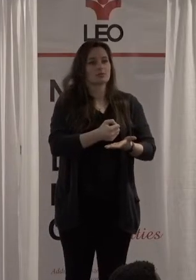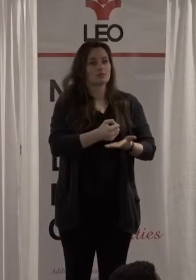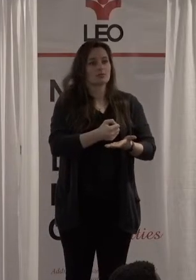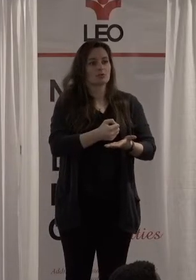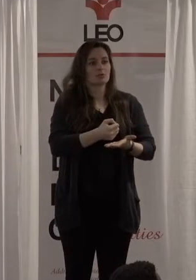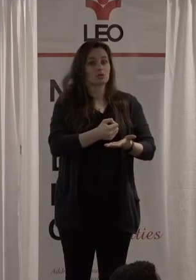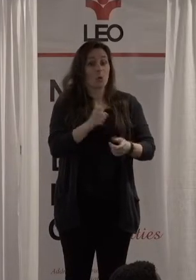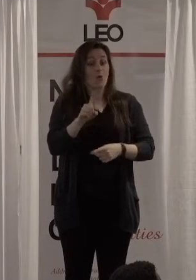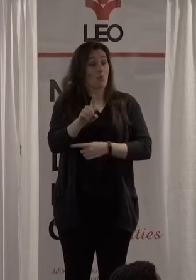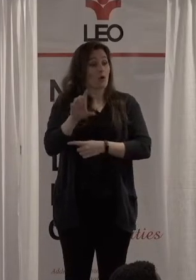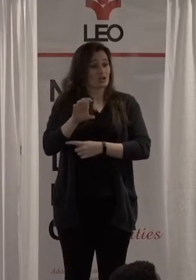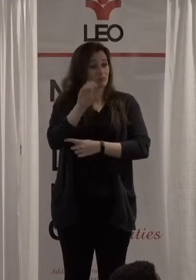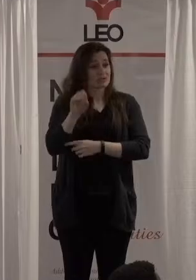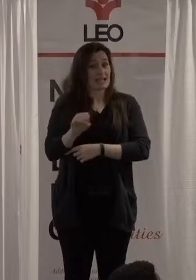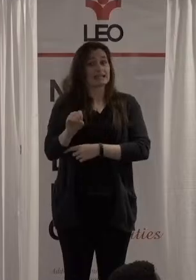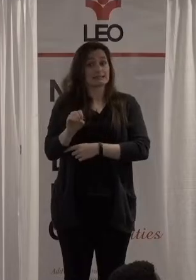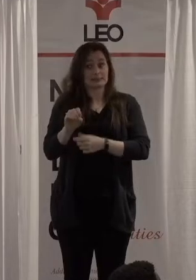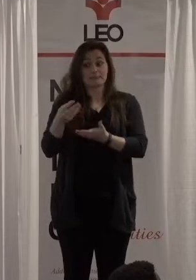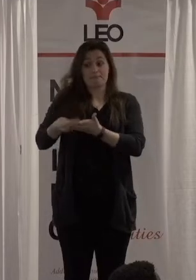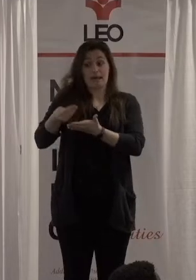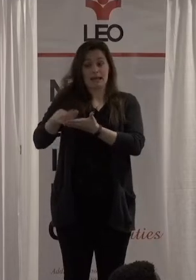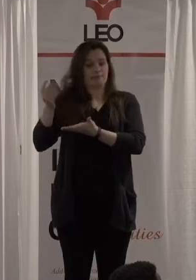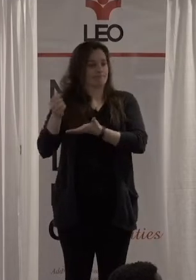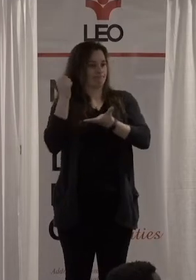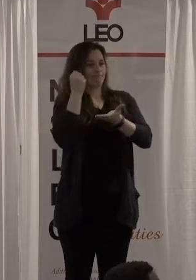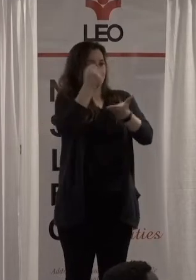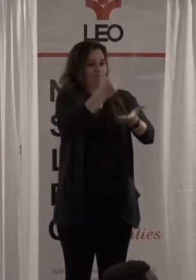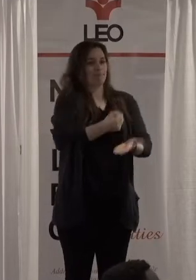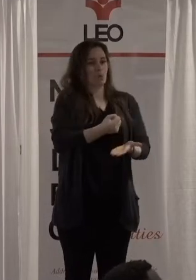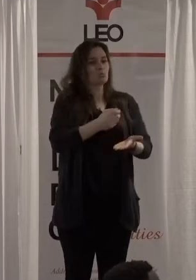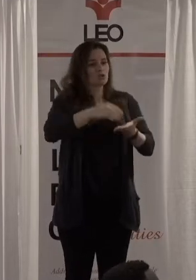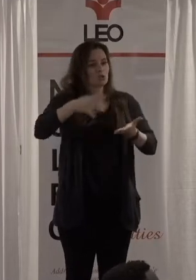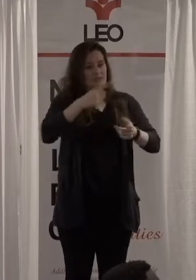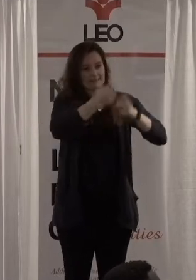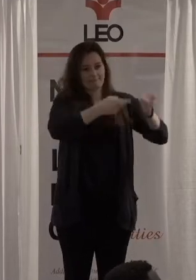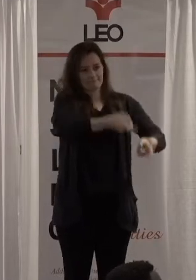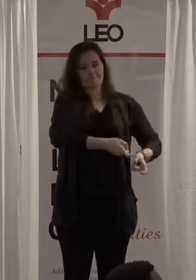GOING DIRECTLY TO THE STUDENTS.